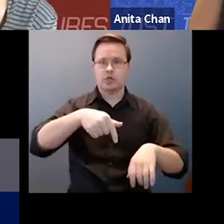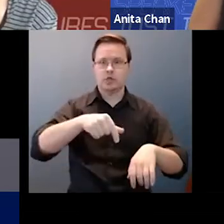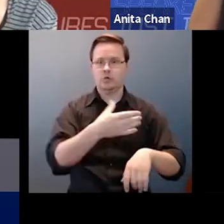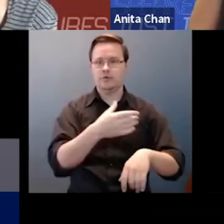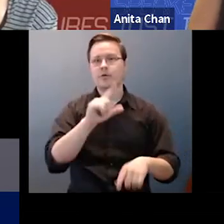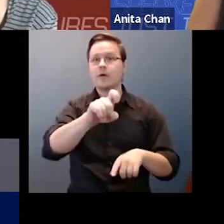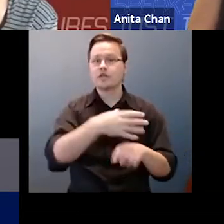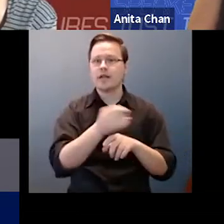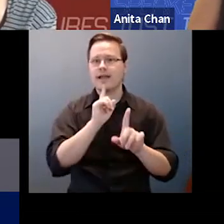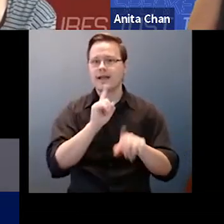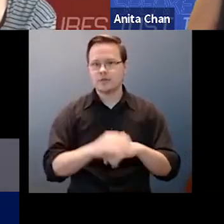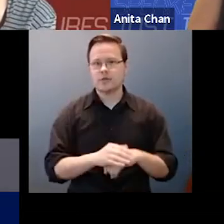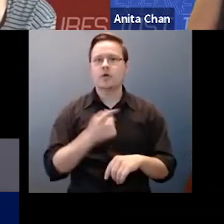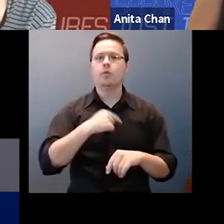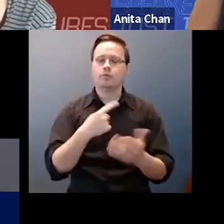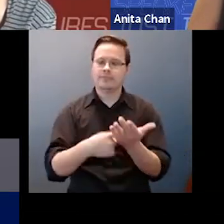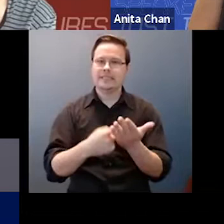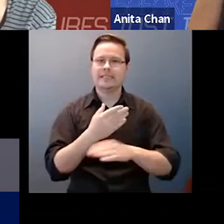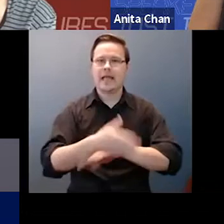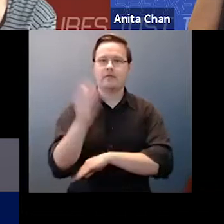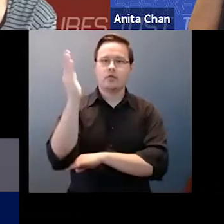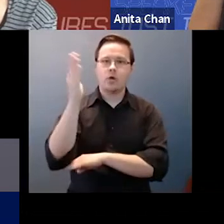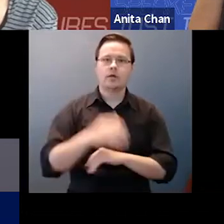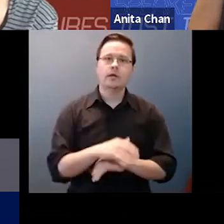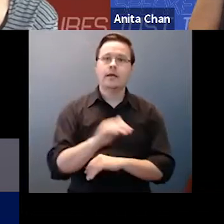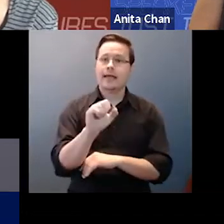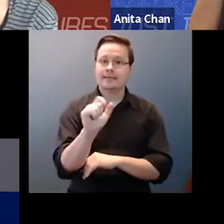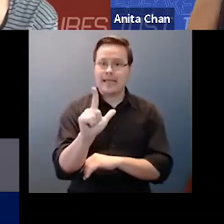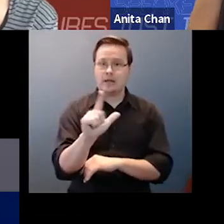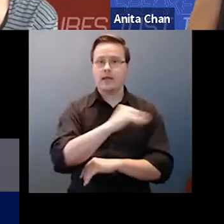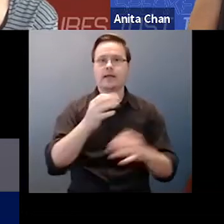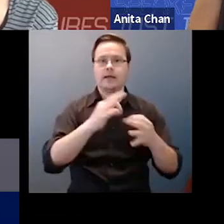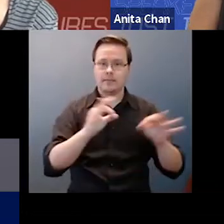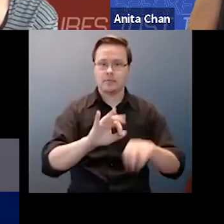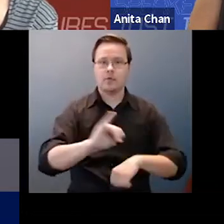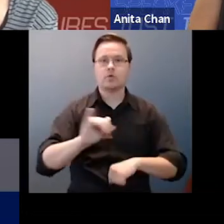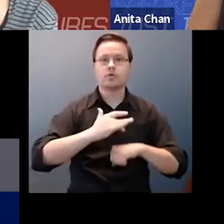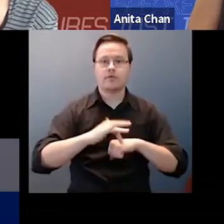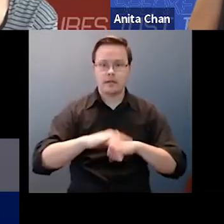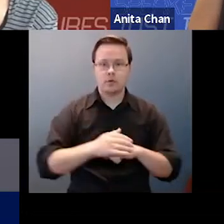Closed captioning and American Sign Language support is also available. Please use the chat request, any tech support.